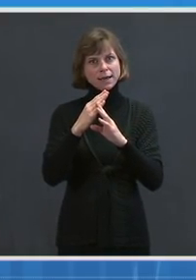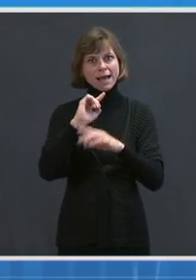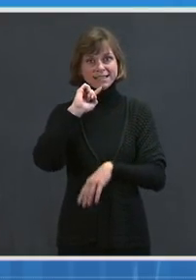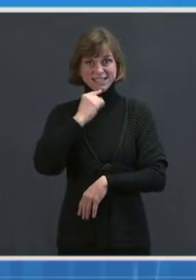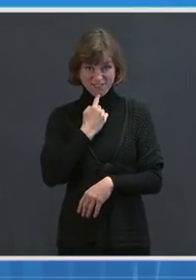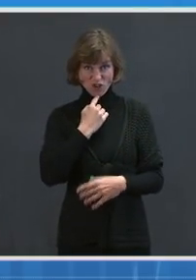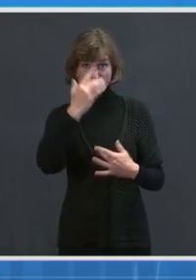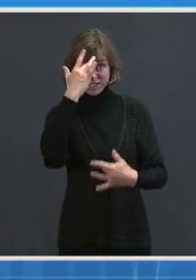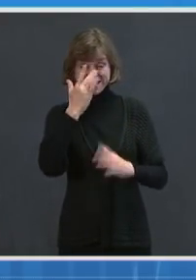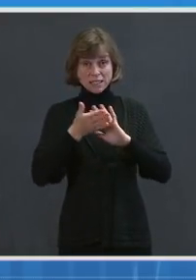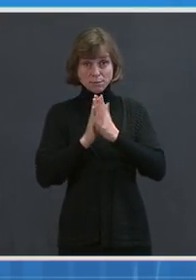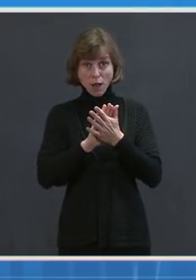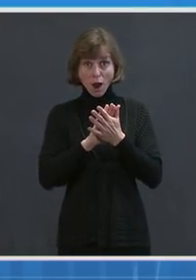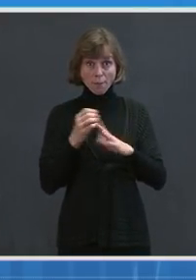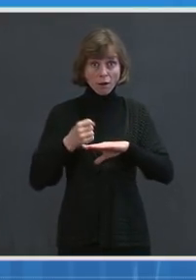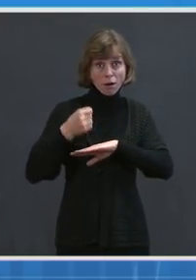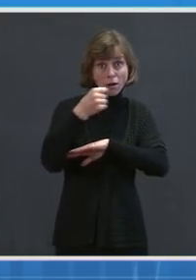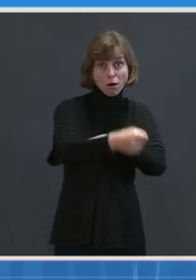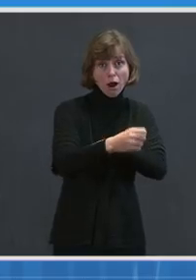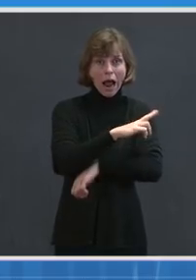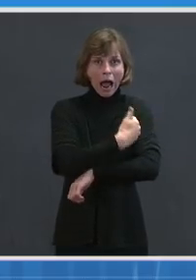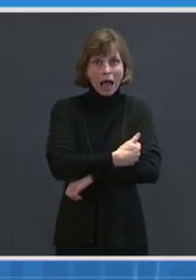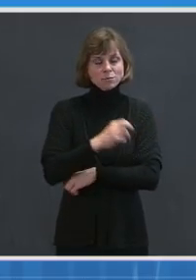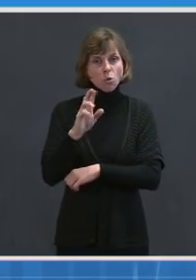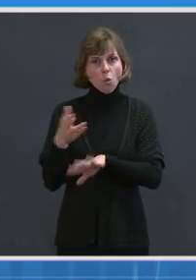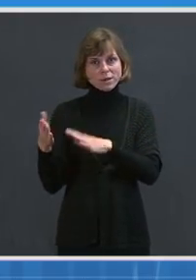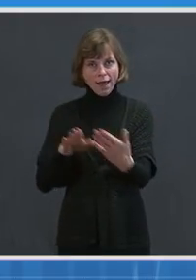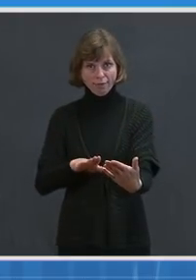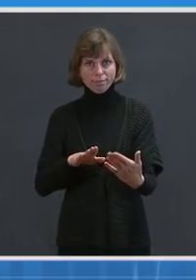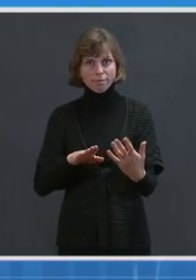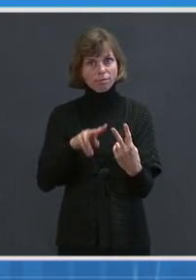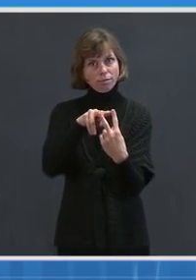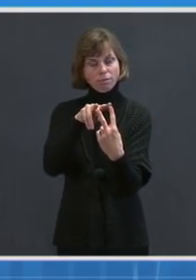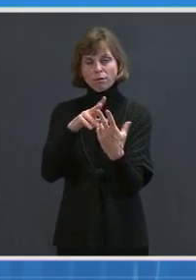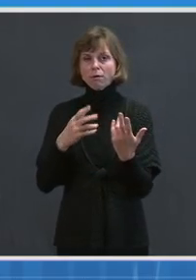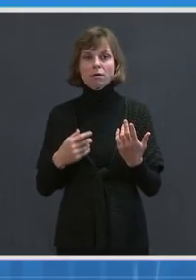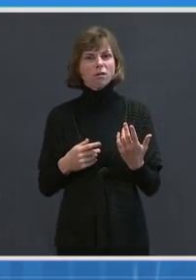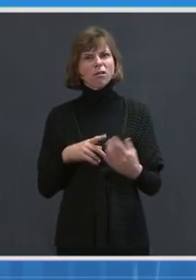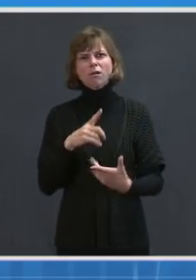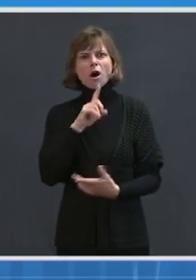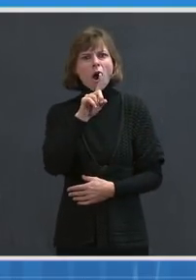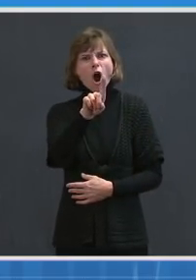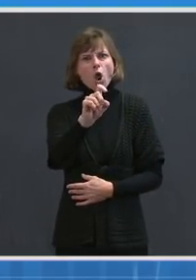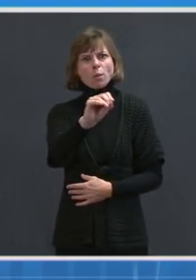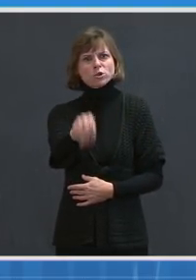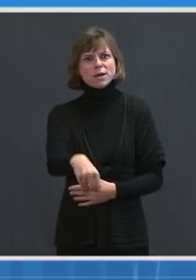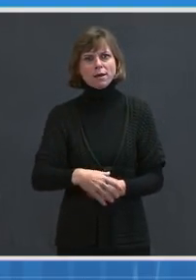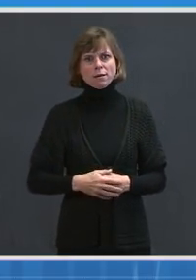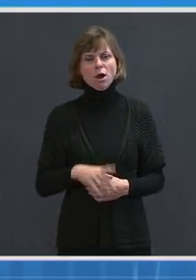leading to hospitalization and death: It is virtually 100 percent in that regard.